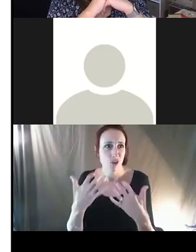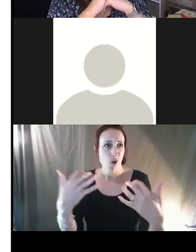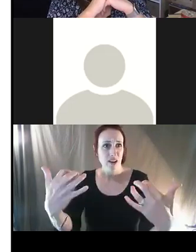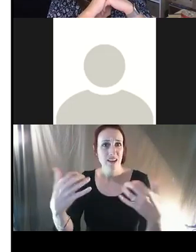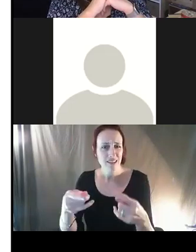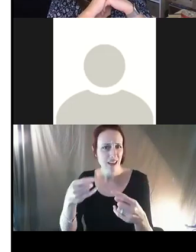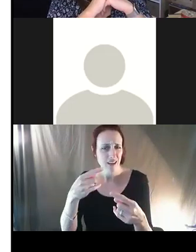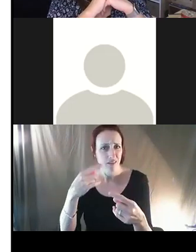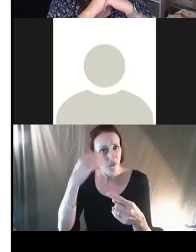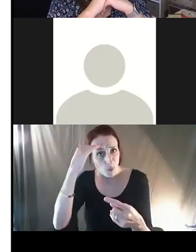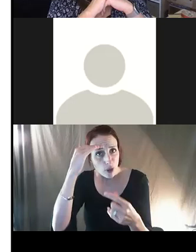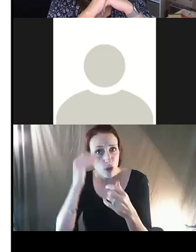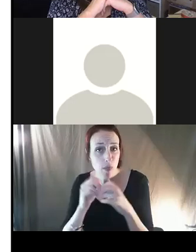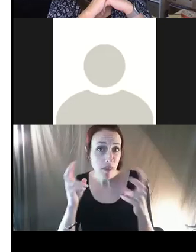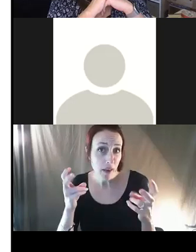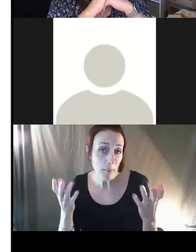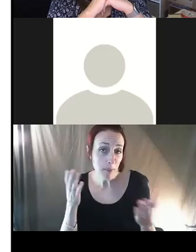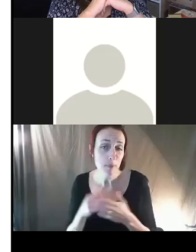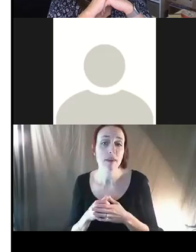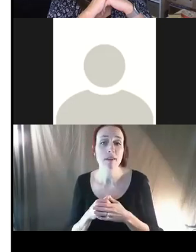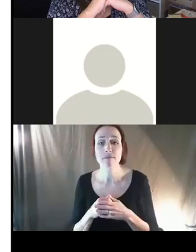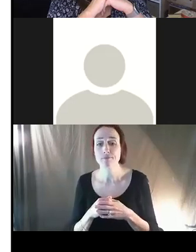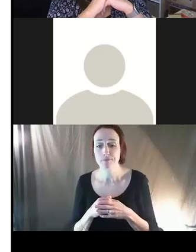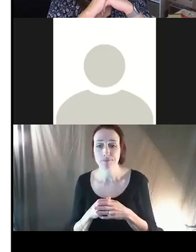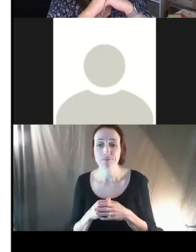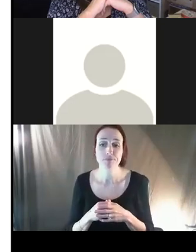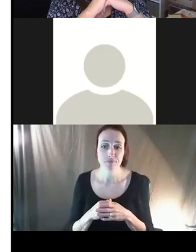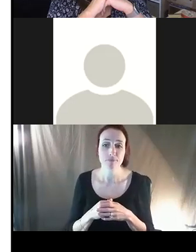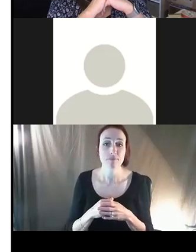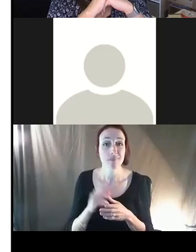location where you are posting this information that does make a difference.